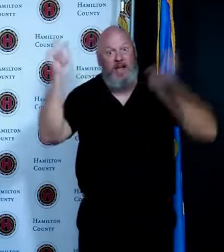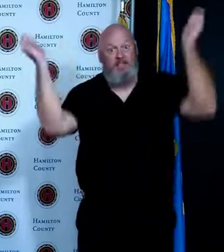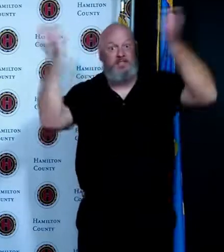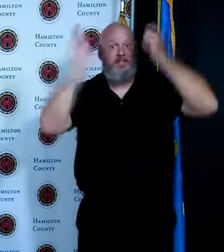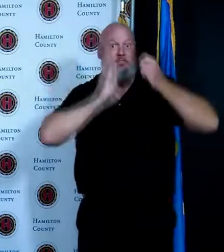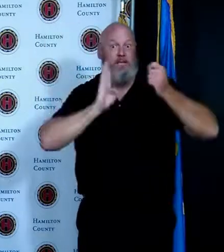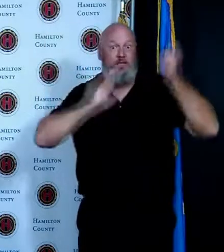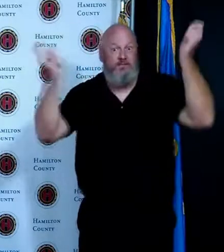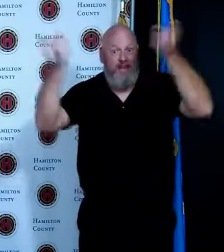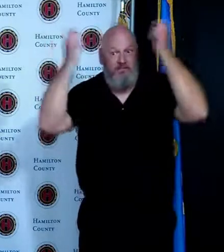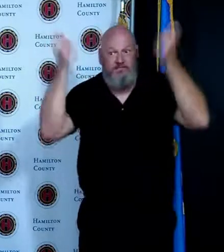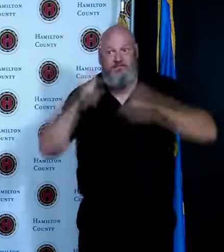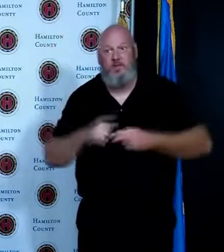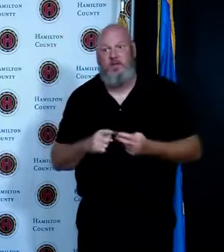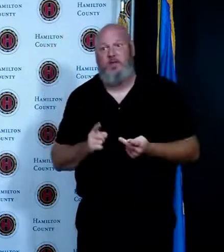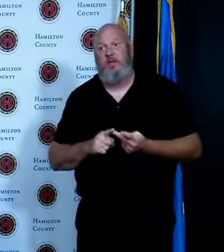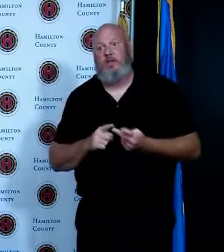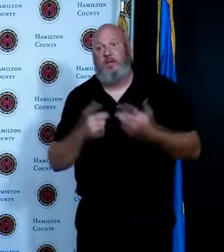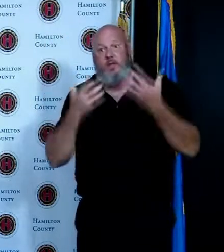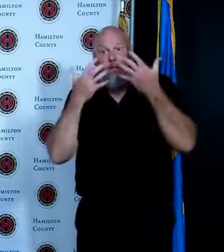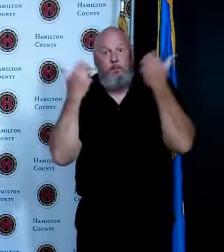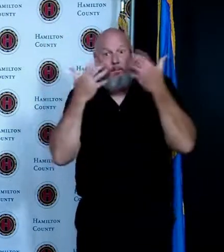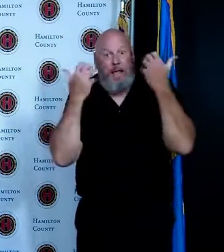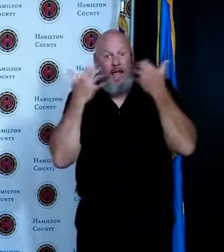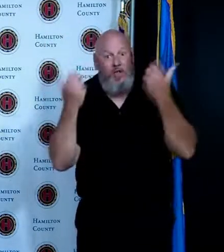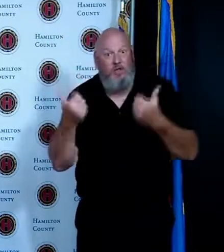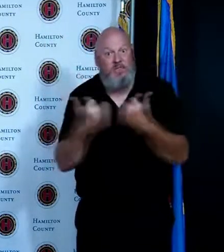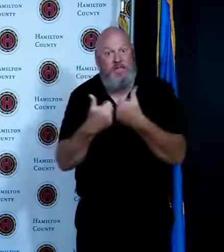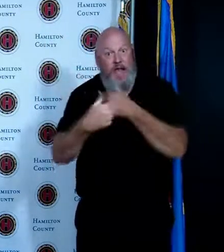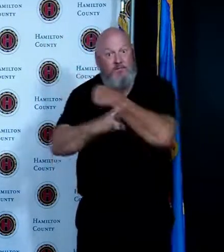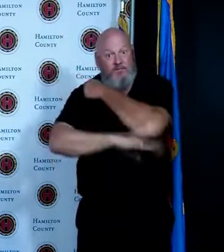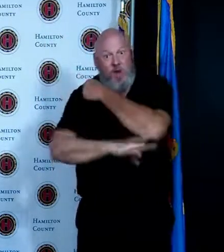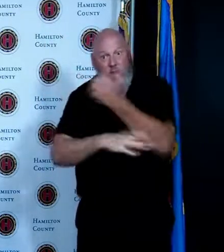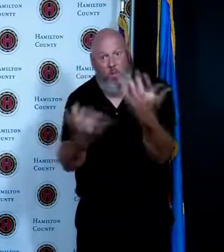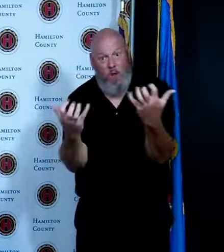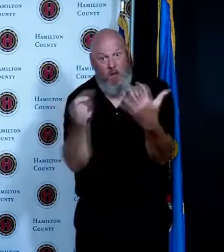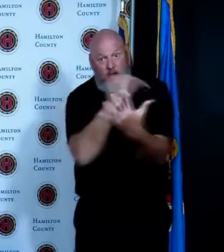can live with the Covid-19 we can do it because we're wearing masks and we're